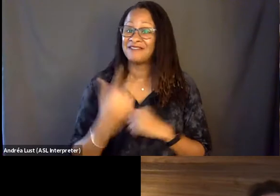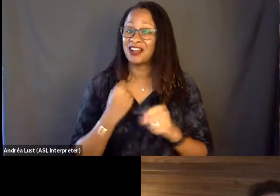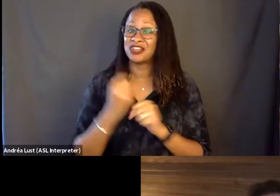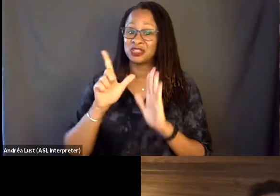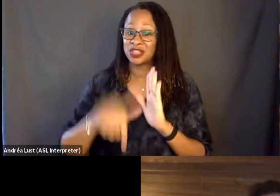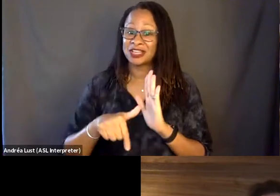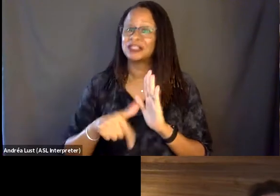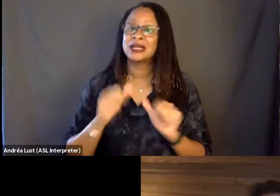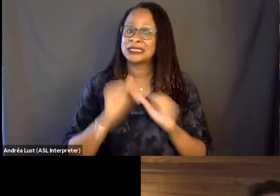still fighting the fight.